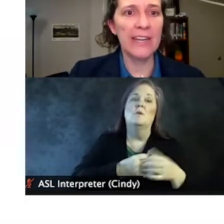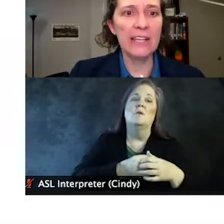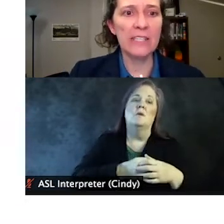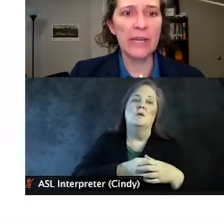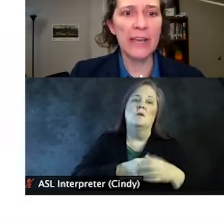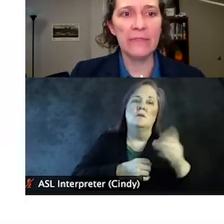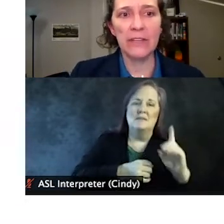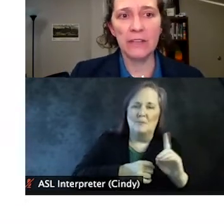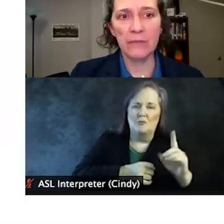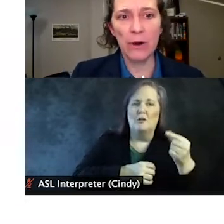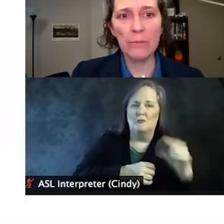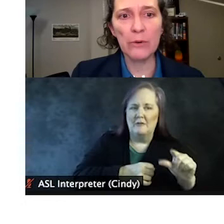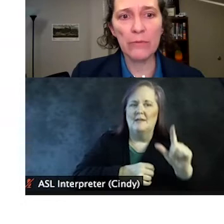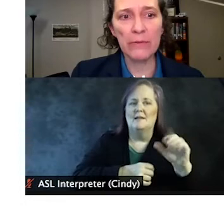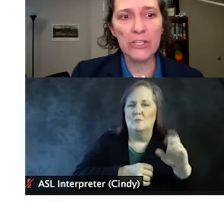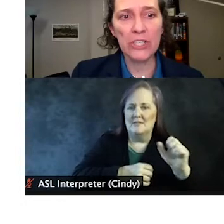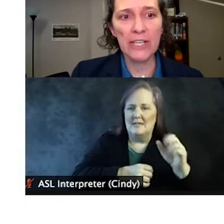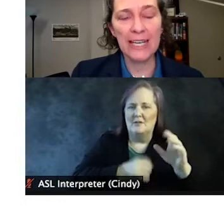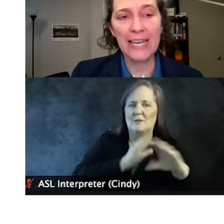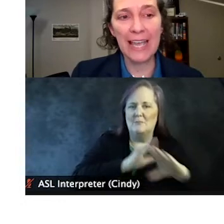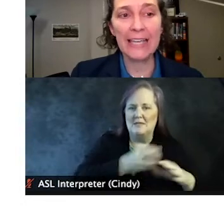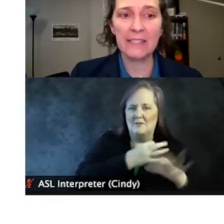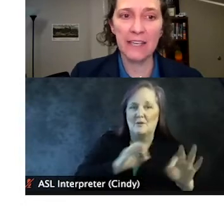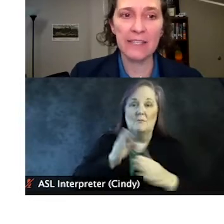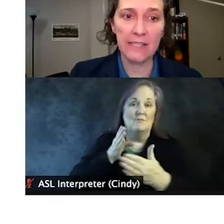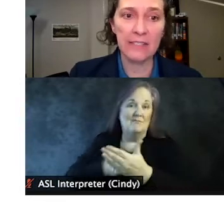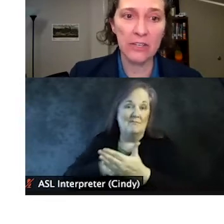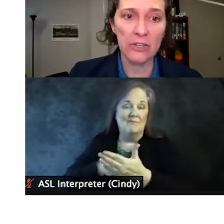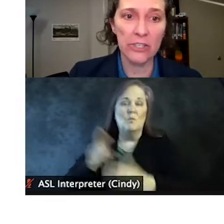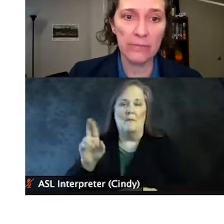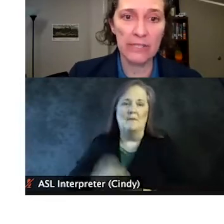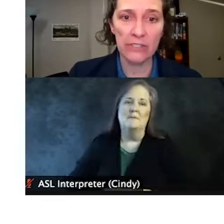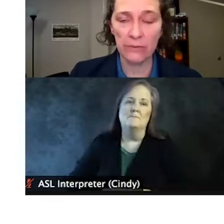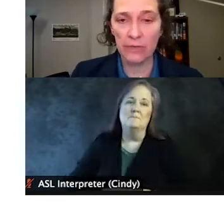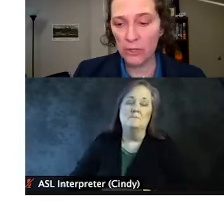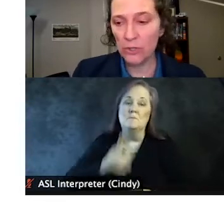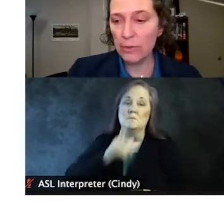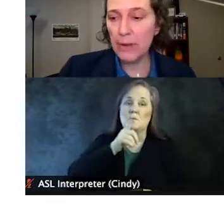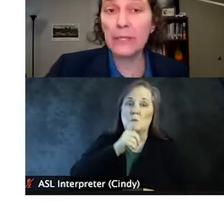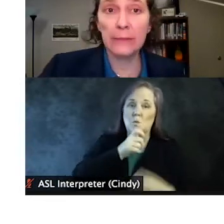And then against we have the Farm Bureau Federation, and a state senator Jim Nielsen who's a Republican.